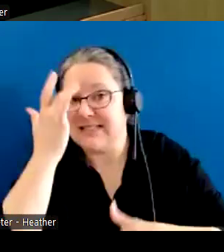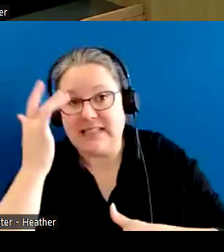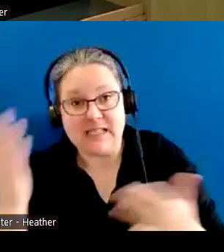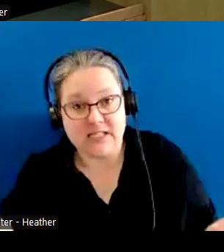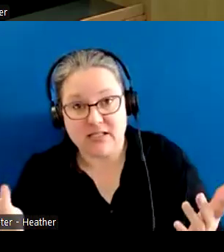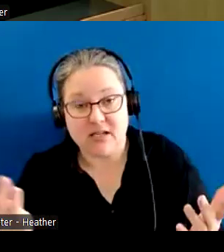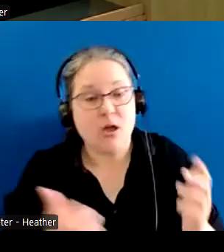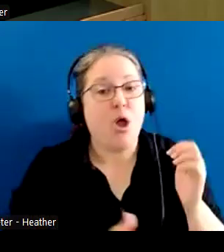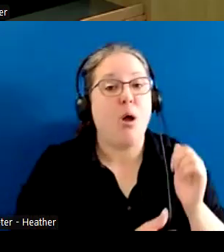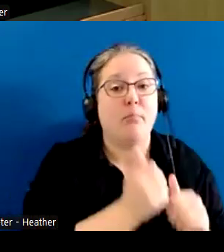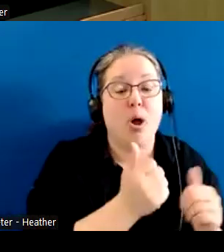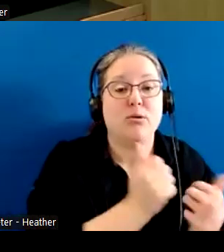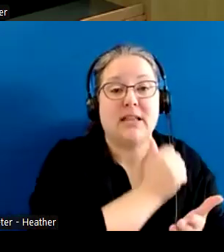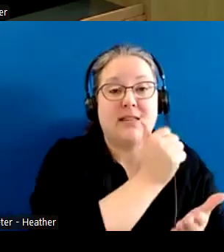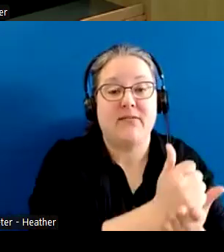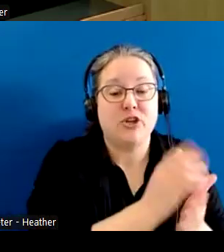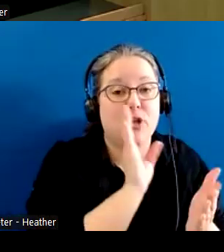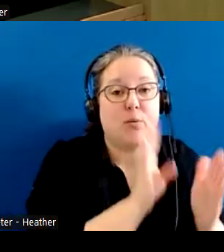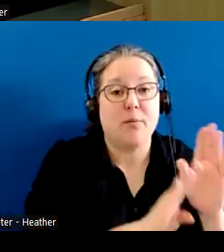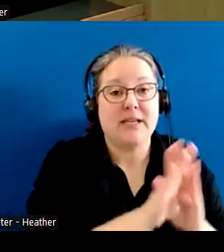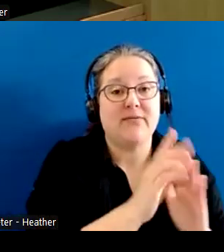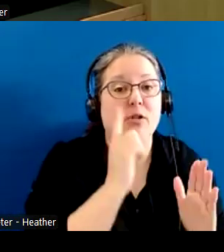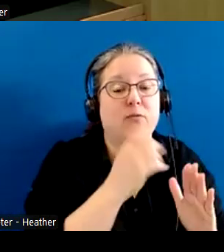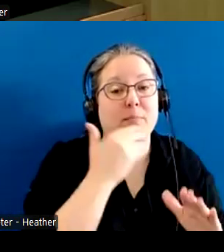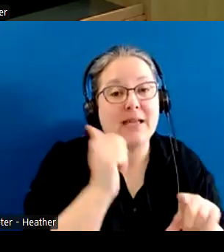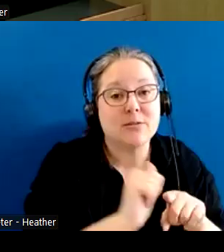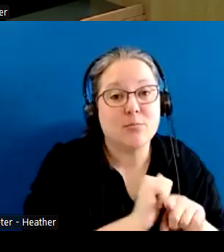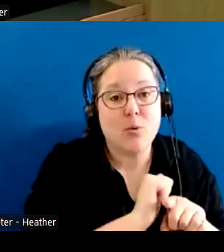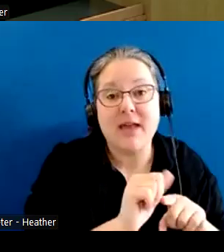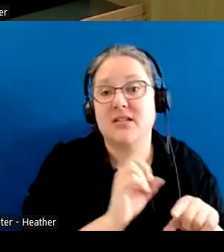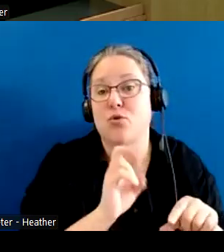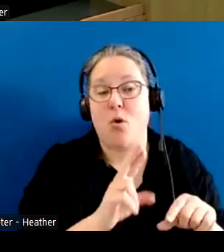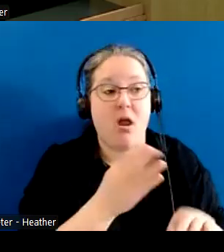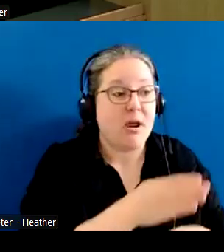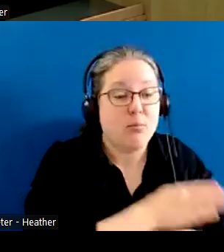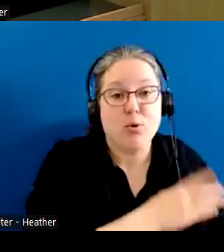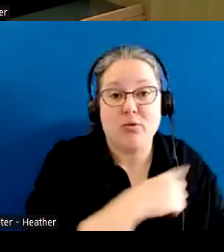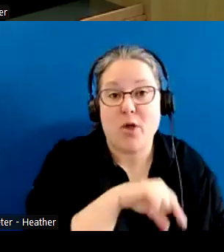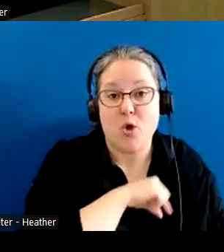the interventions that are developed to implement a best practice or to improve the quality of care